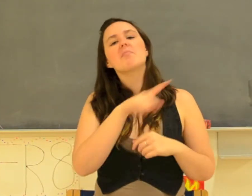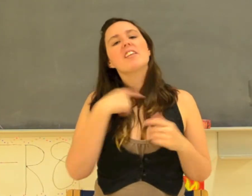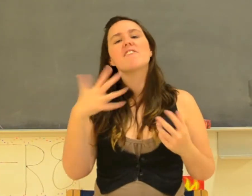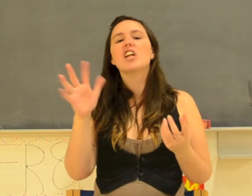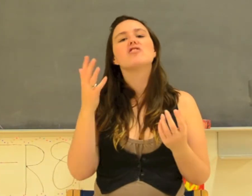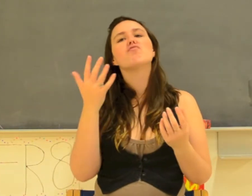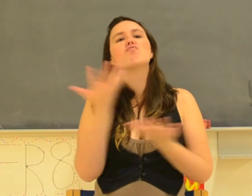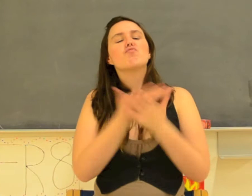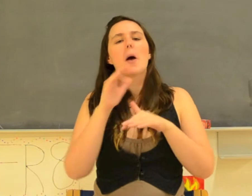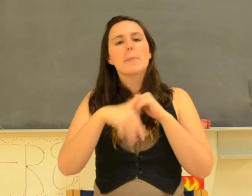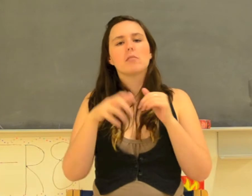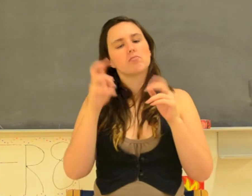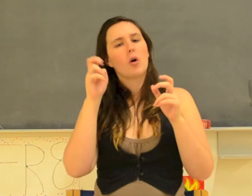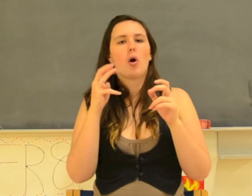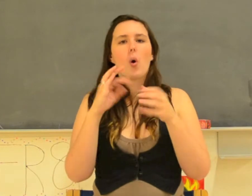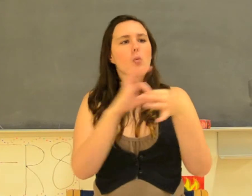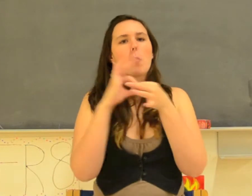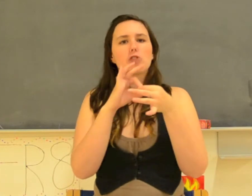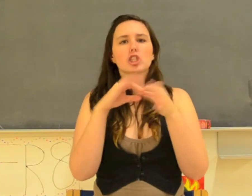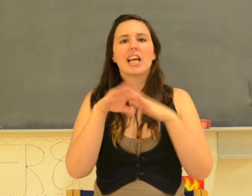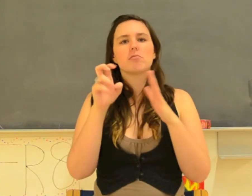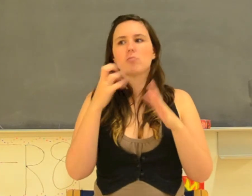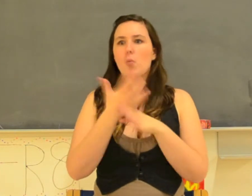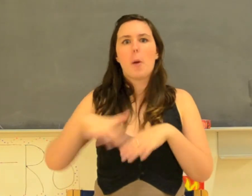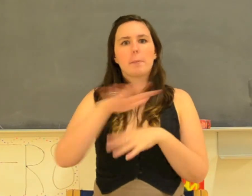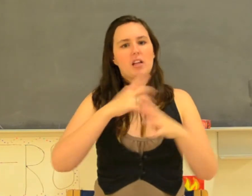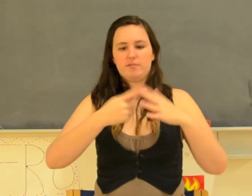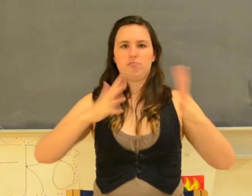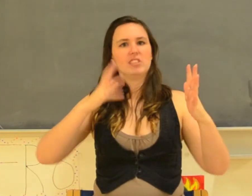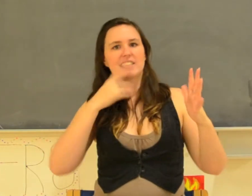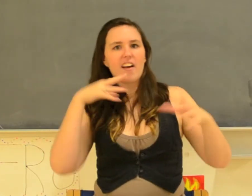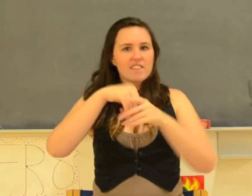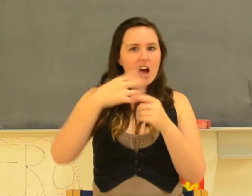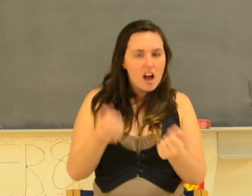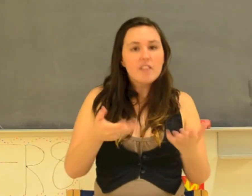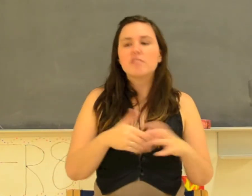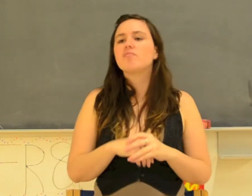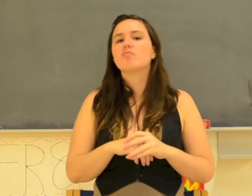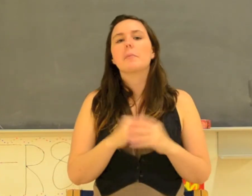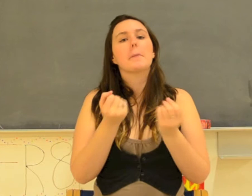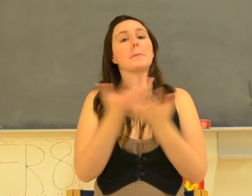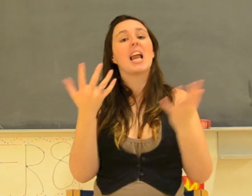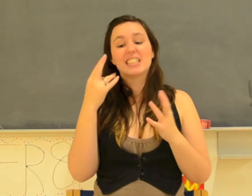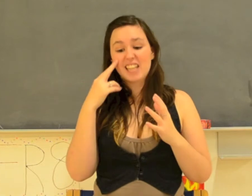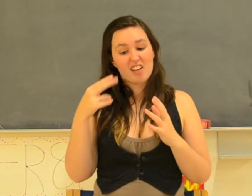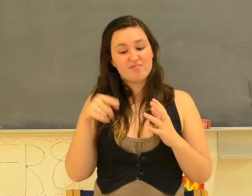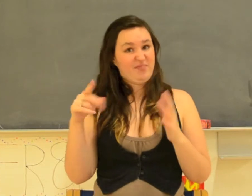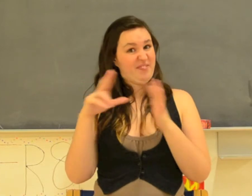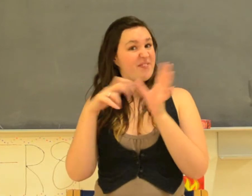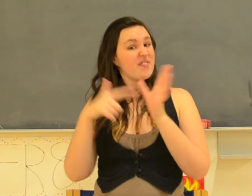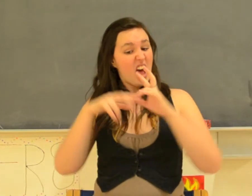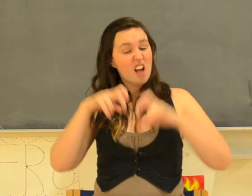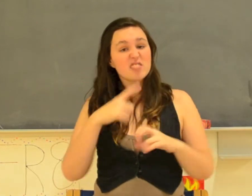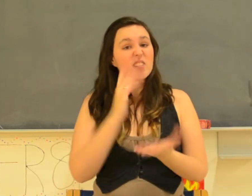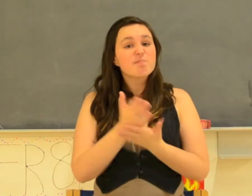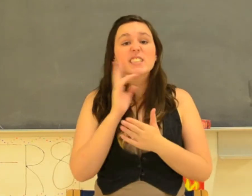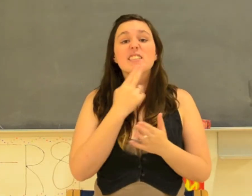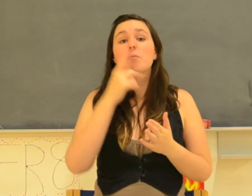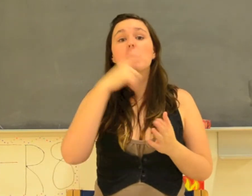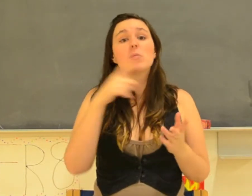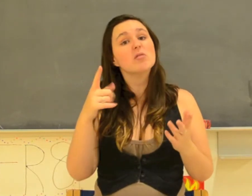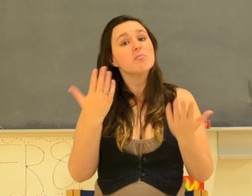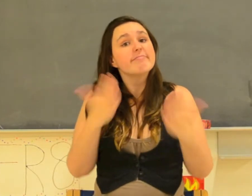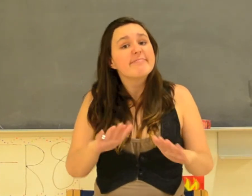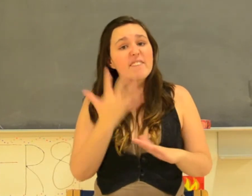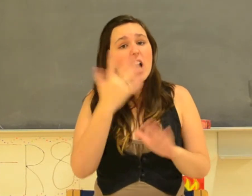We've discussed about cooperation in signing workplace. There is a fact that proves Deaf people die 5 years earlier